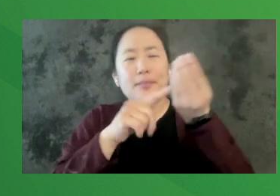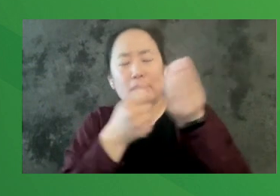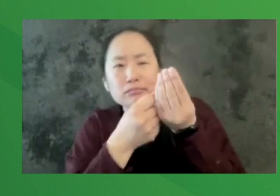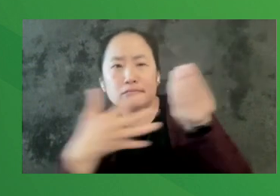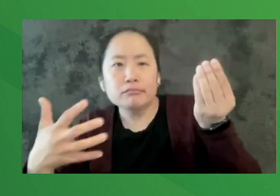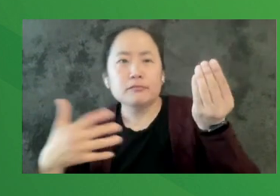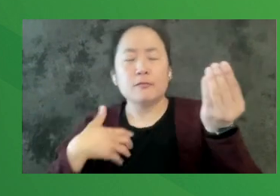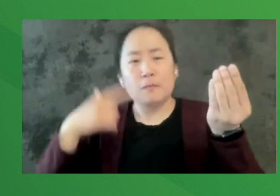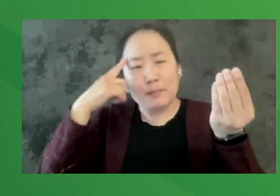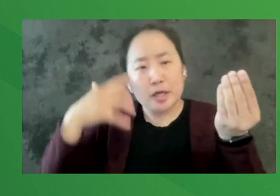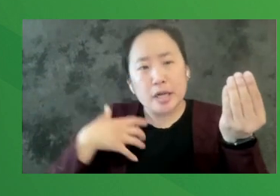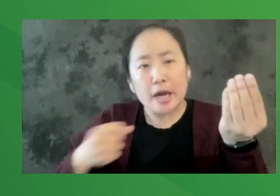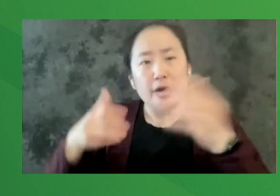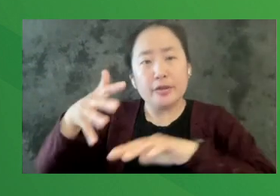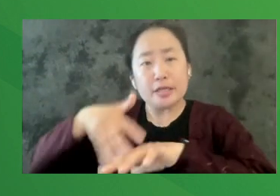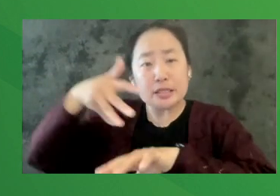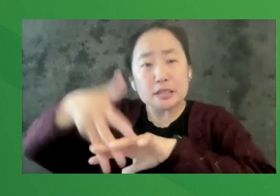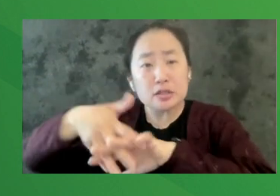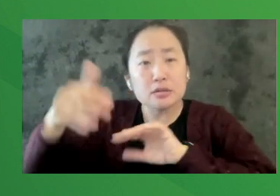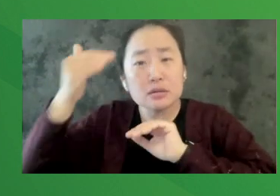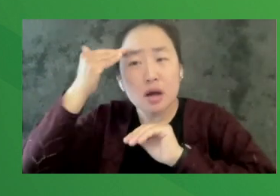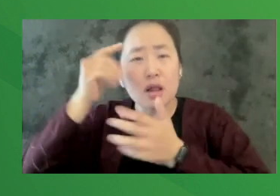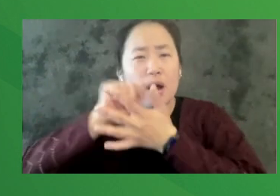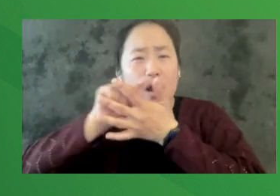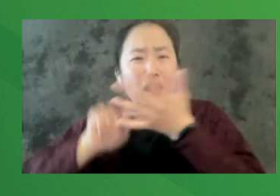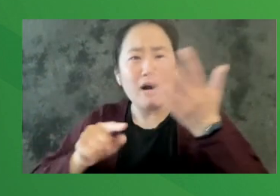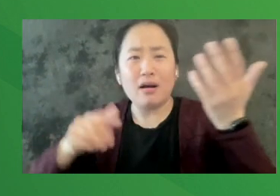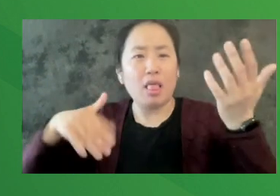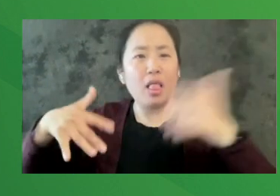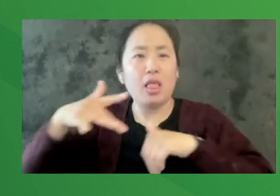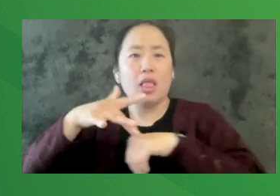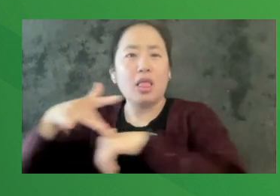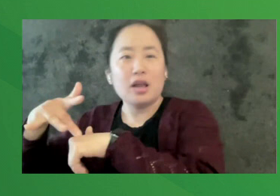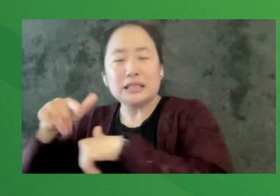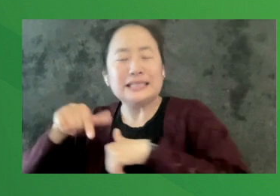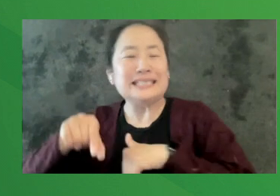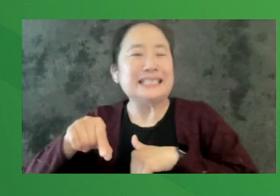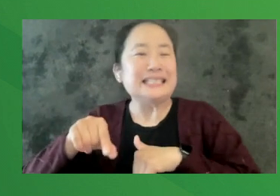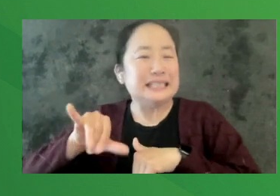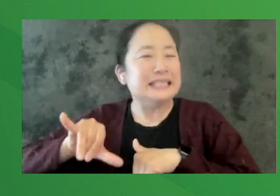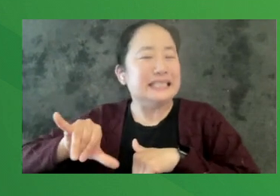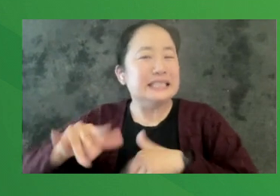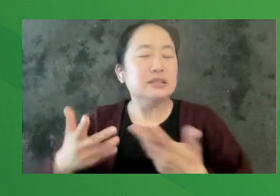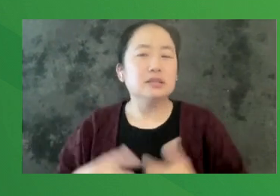so many things that are not covered and that is the challenge for all of us. We also know that